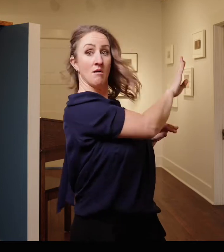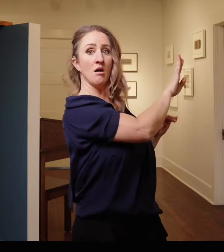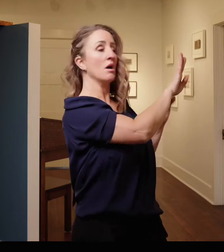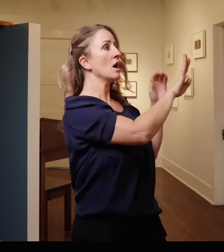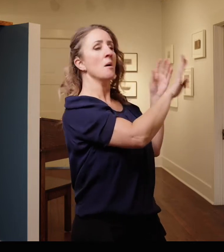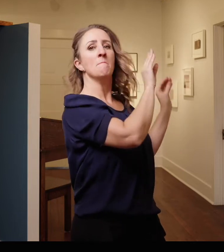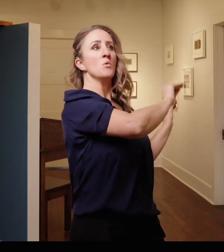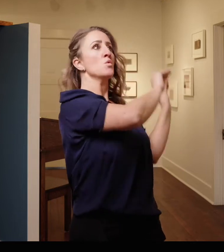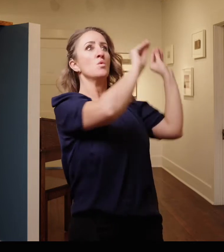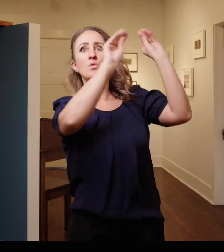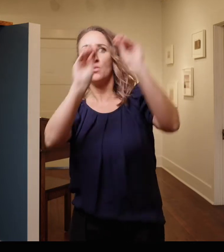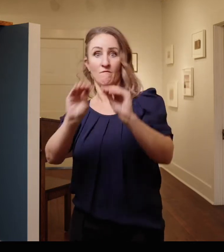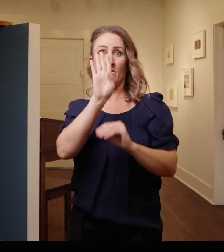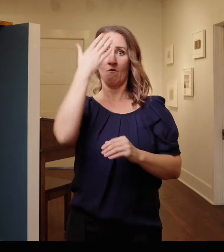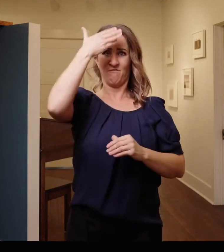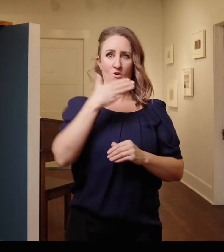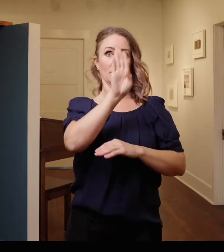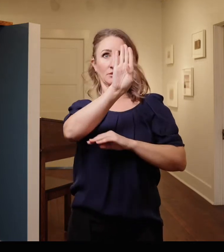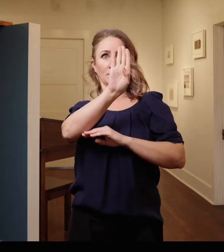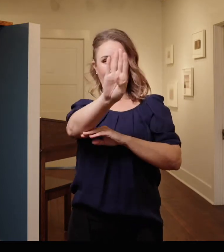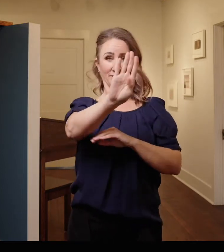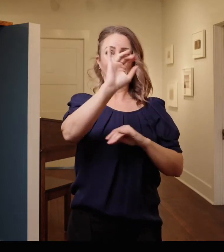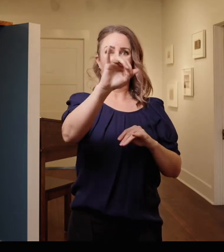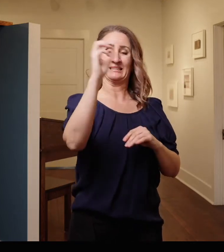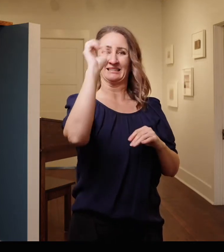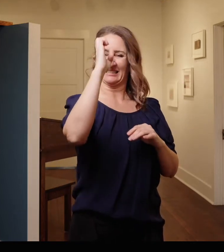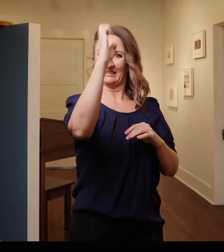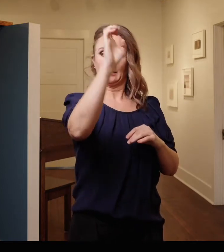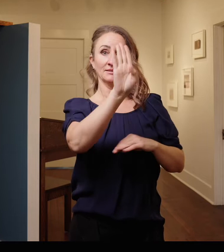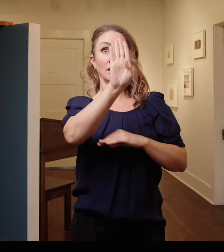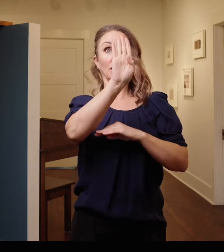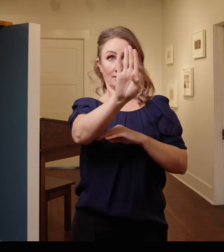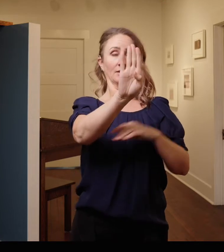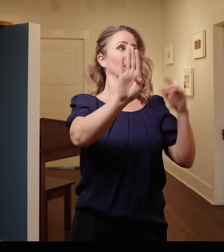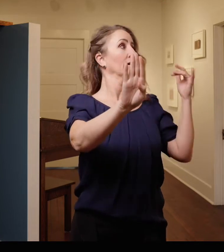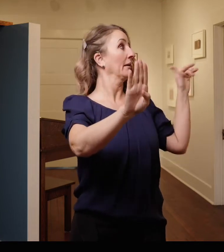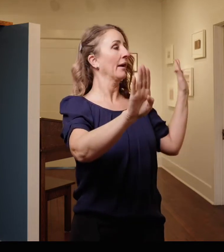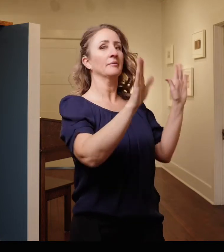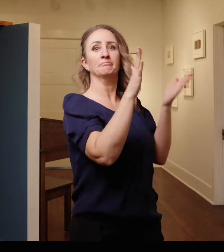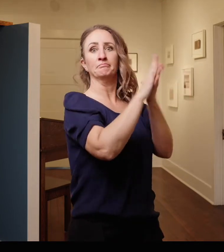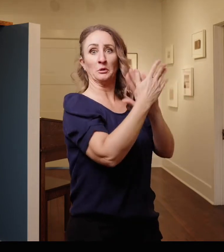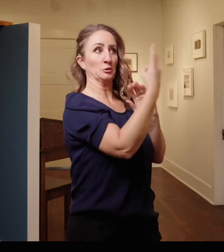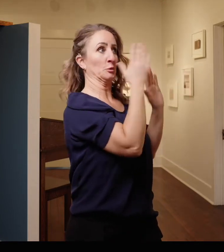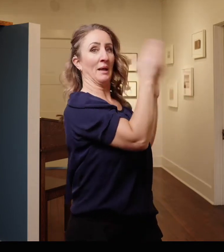reoriented the front door from north to east, and then built an addition to the south,